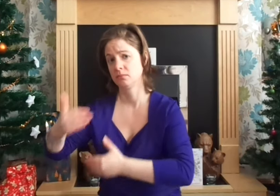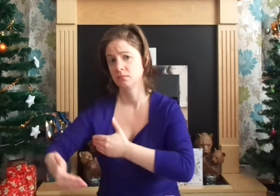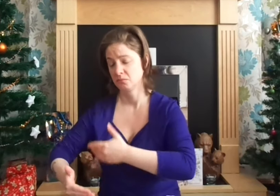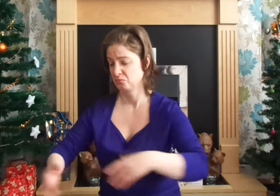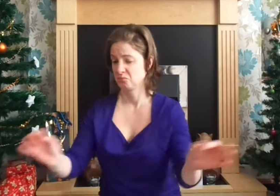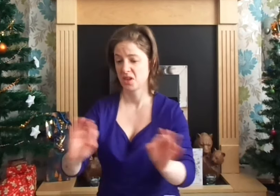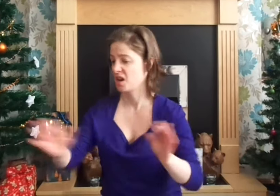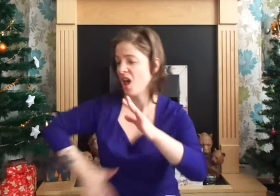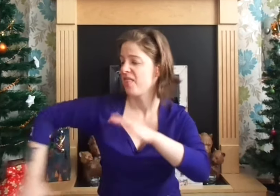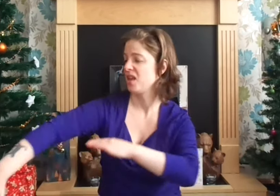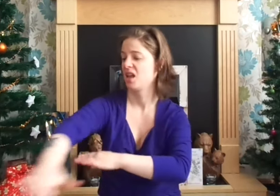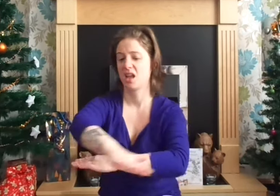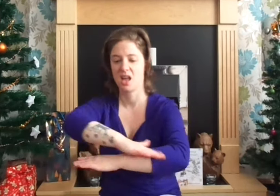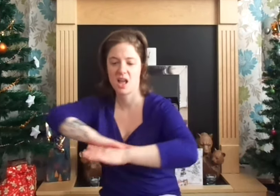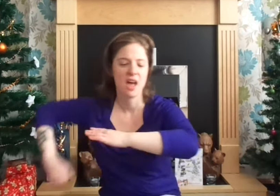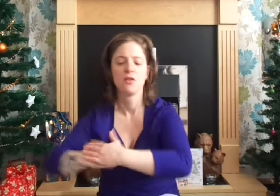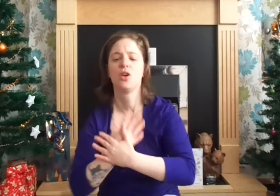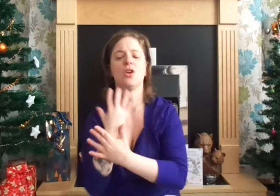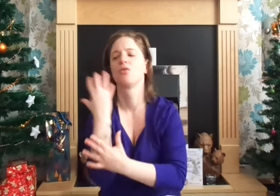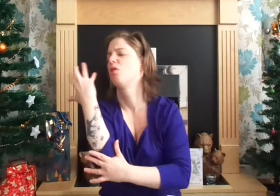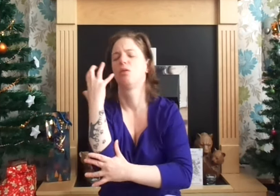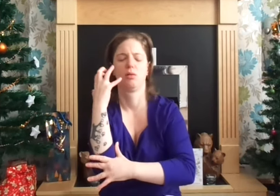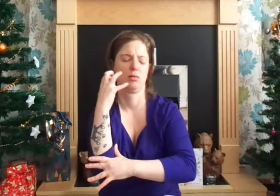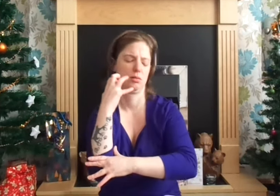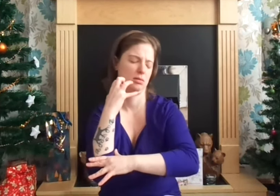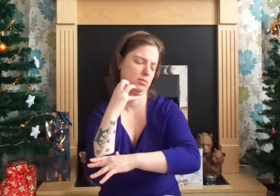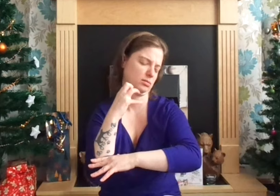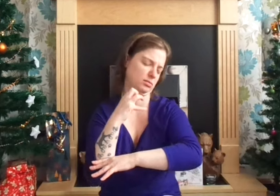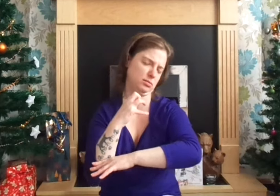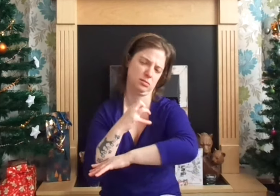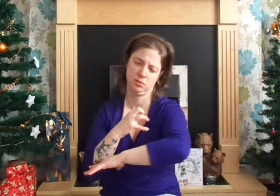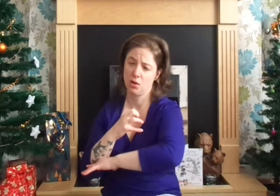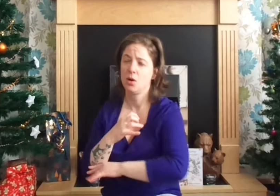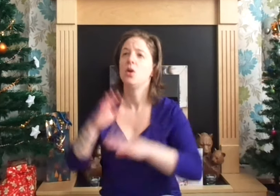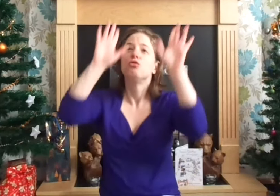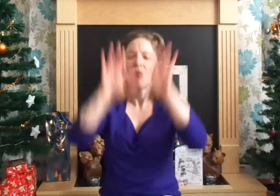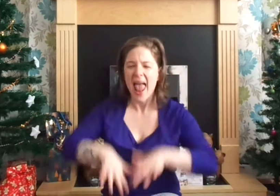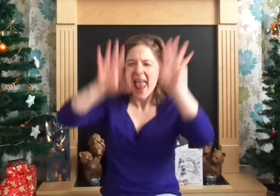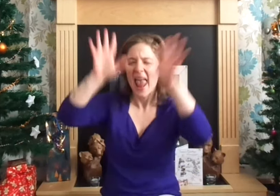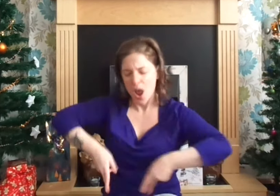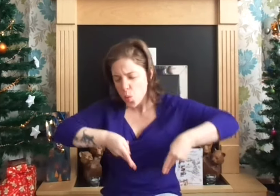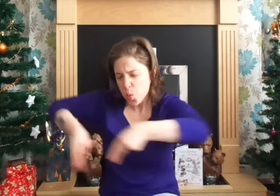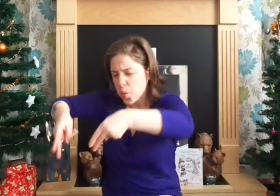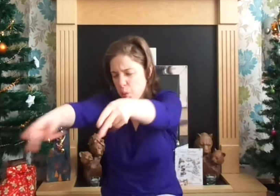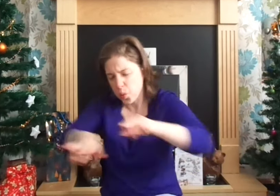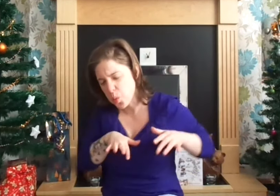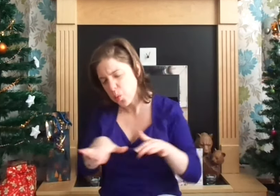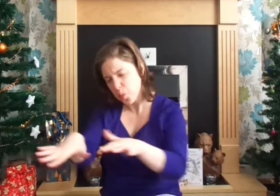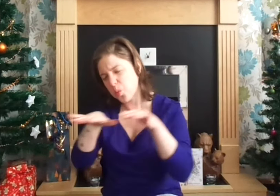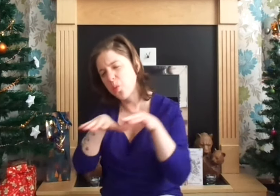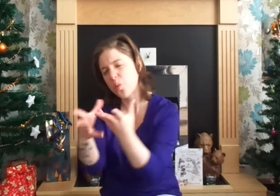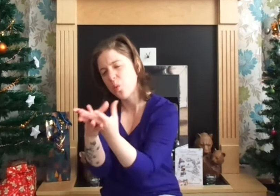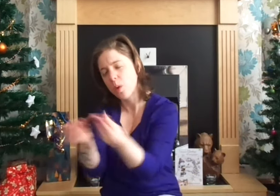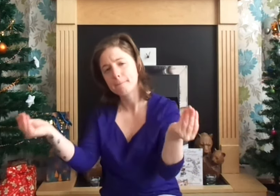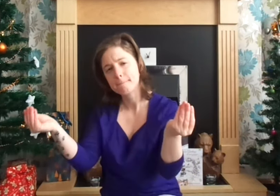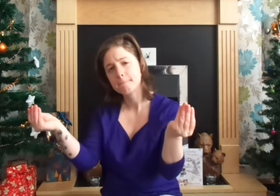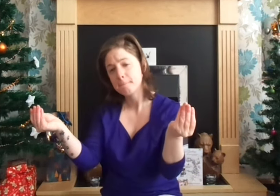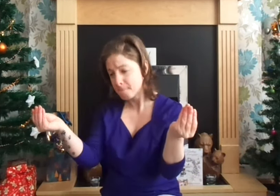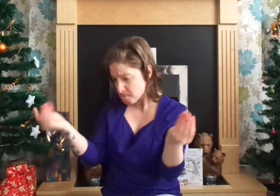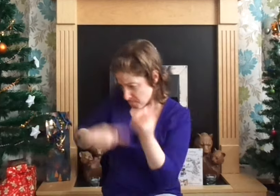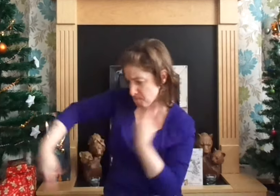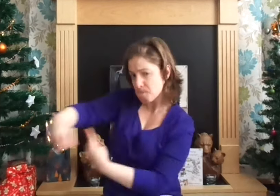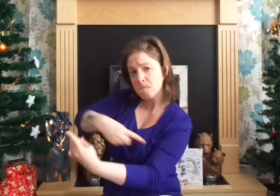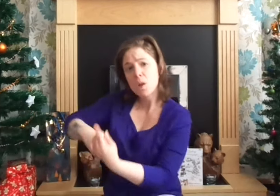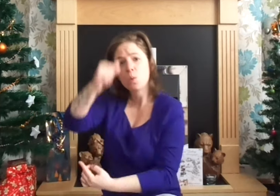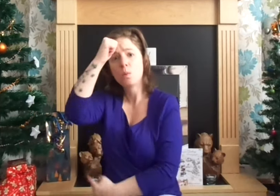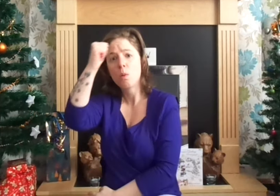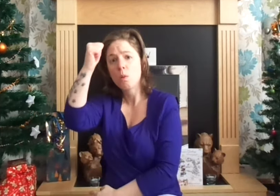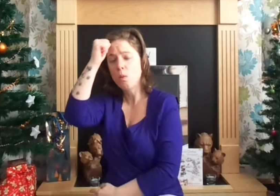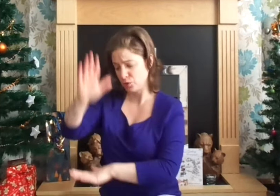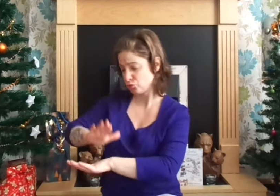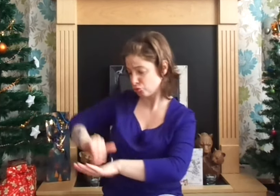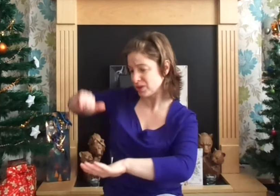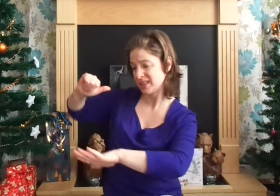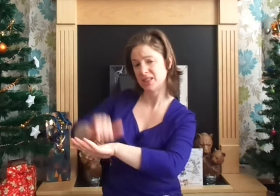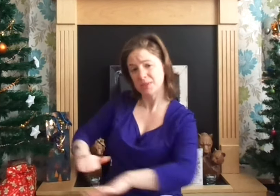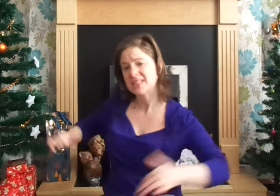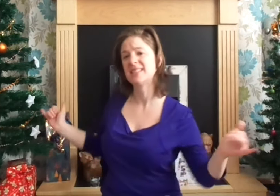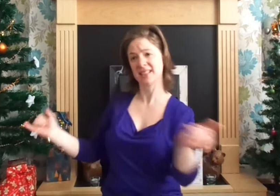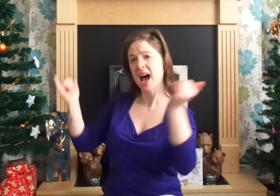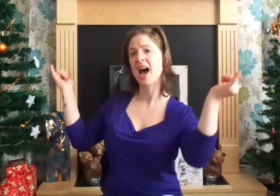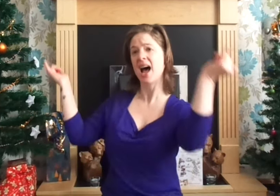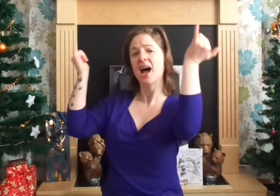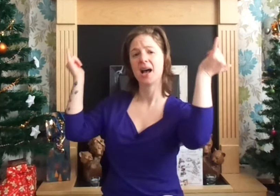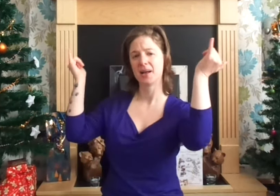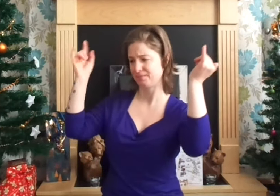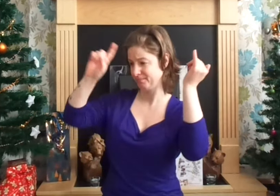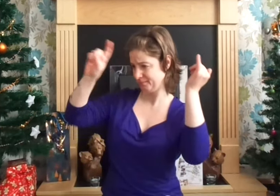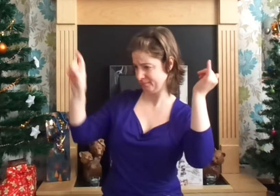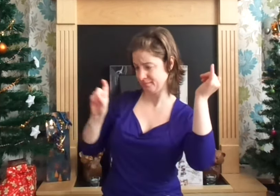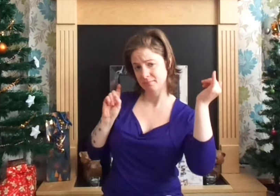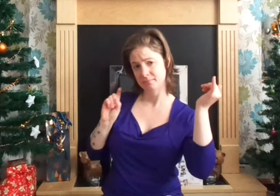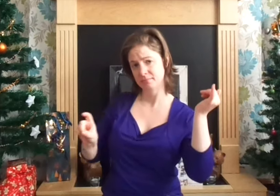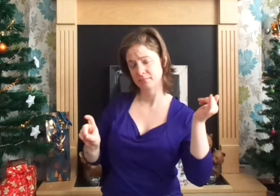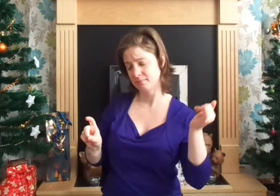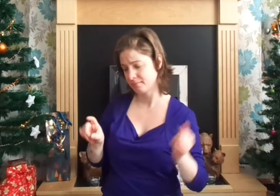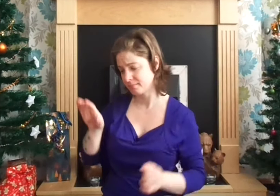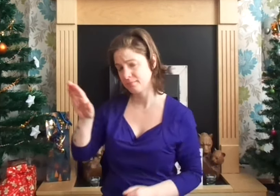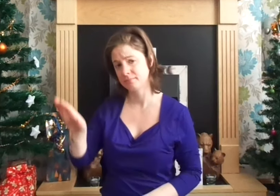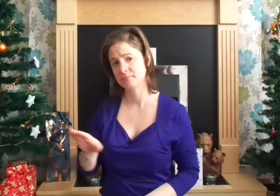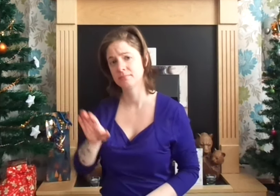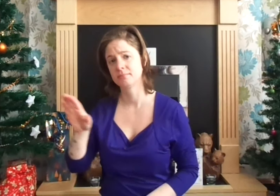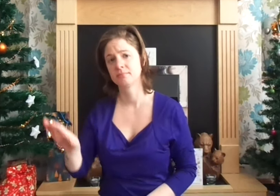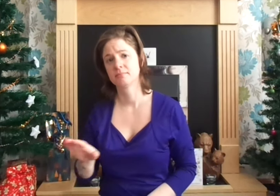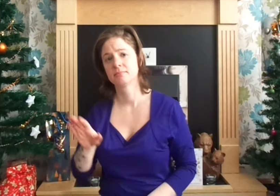Where nothing ever grows No rain nor rivers flow Do they know it's Christmastime at all?